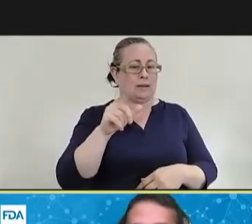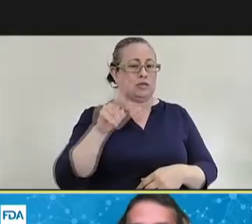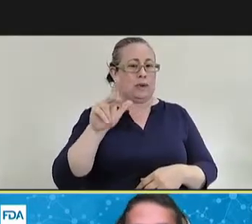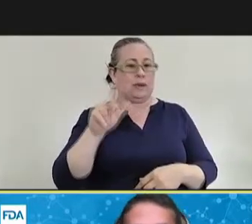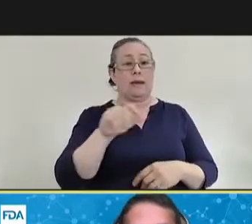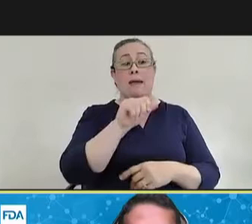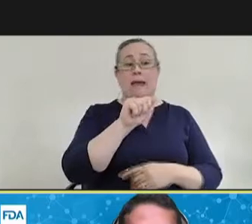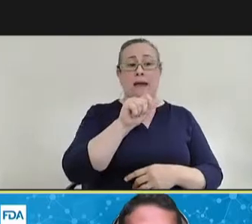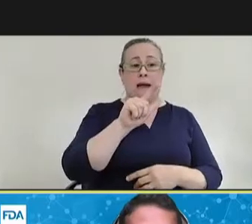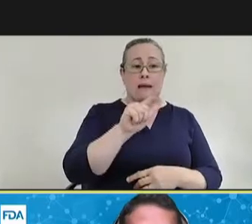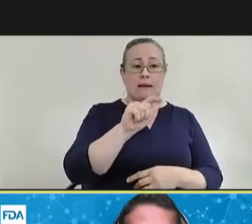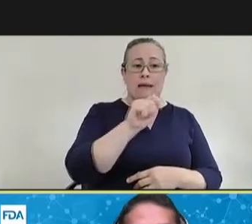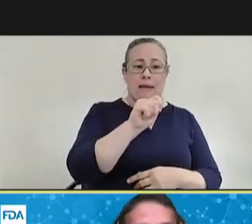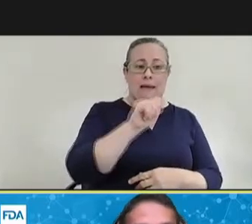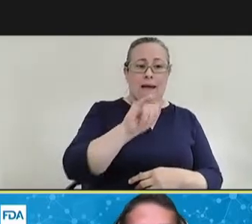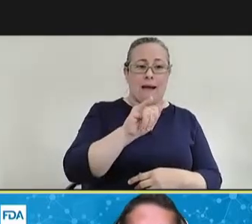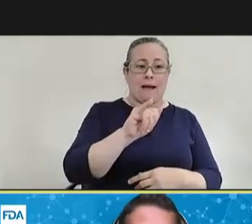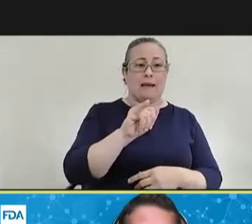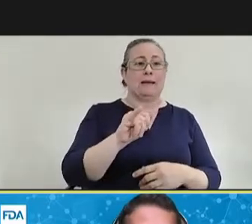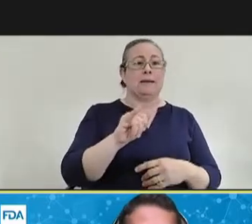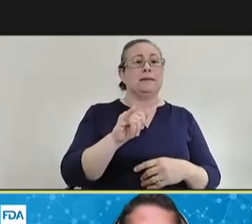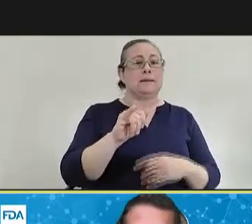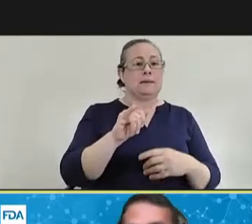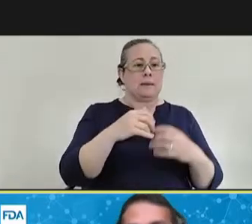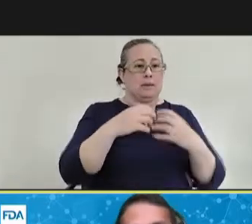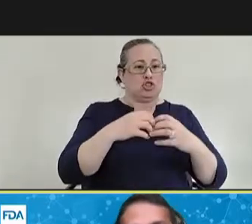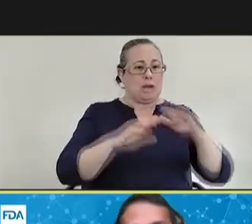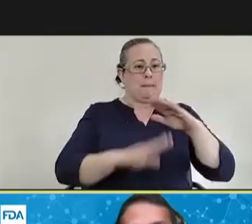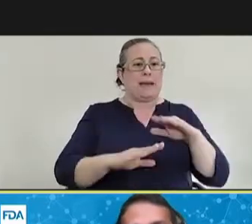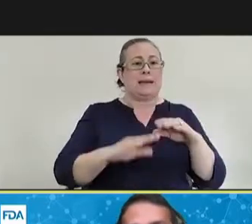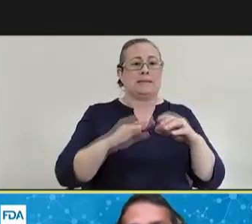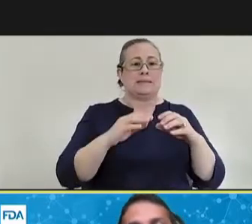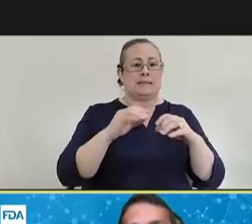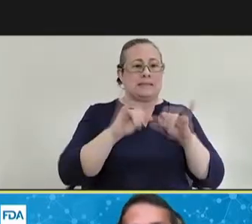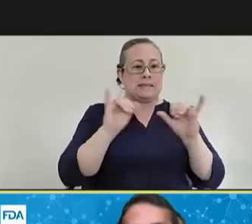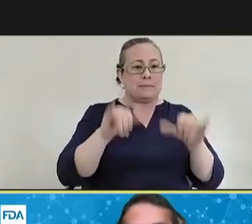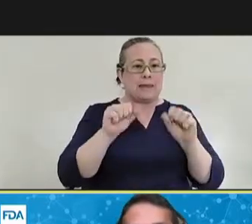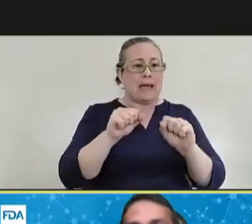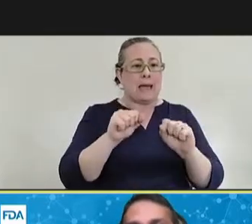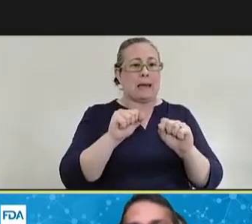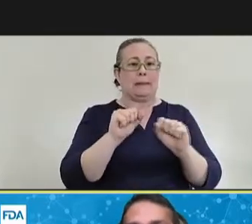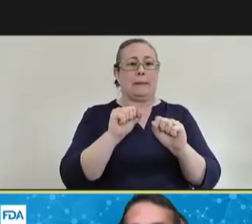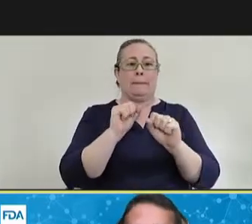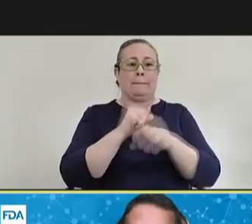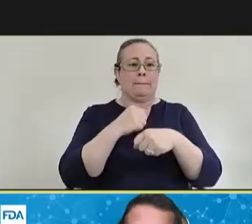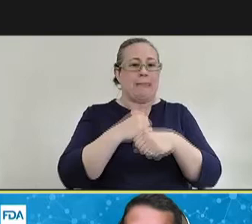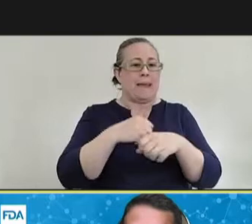a machine-based system that can make predictions, recommendations, or decisions influencing real or